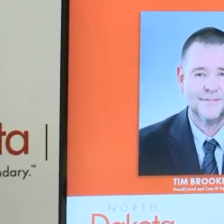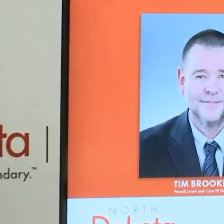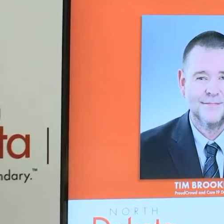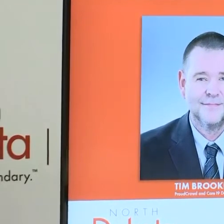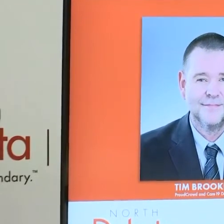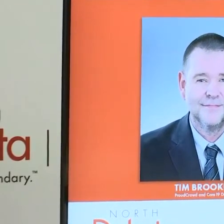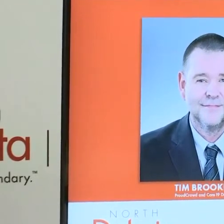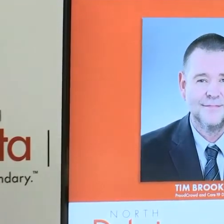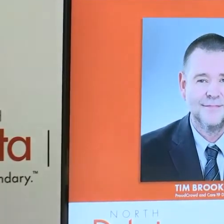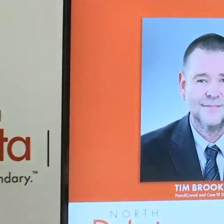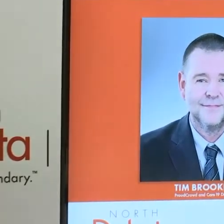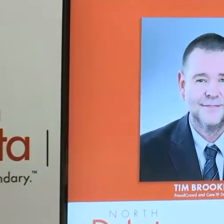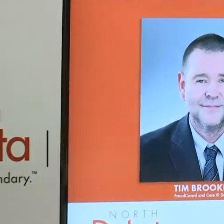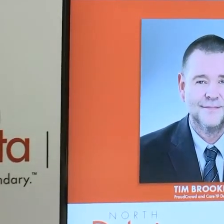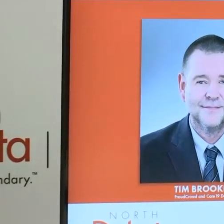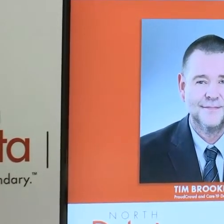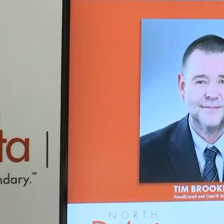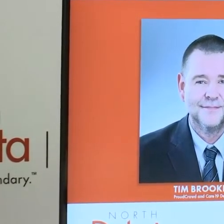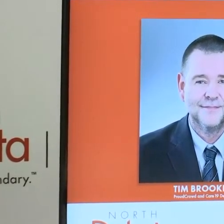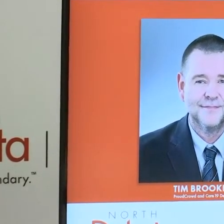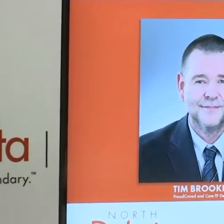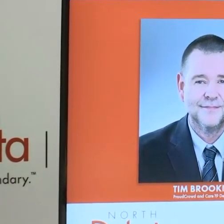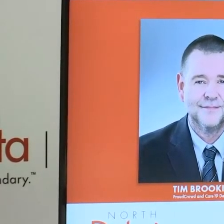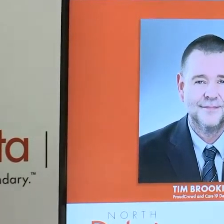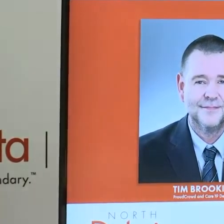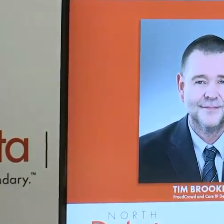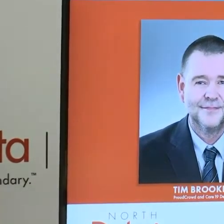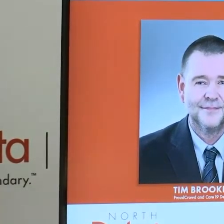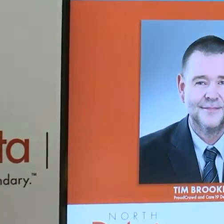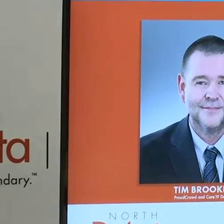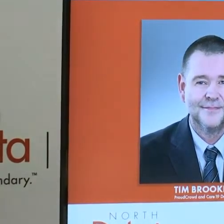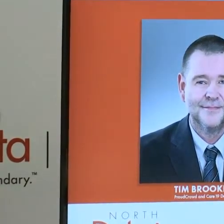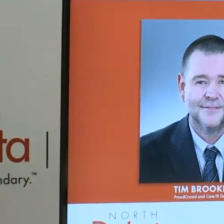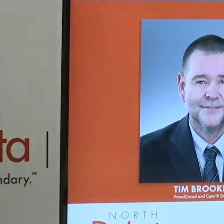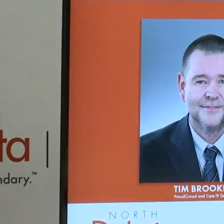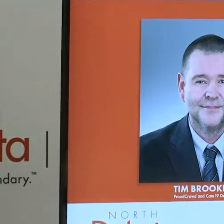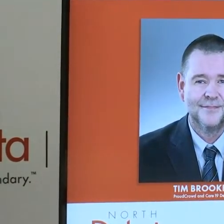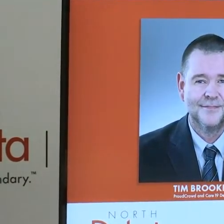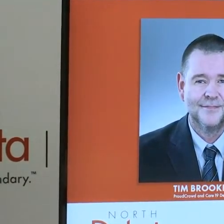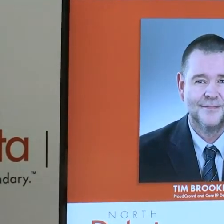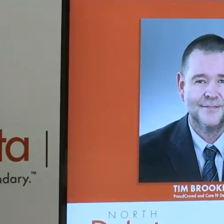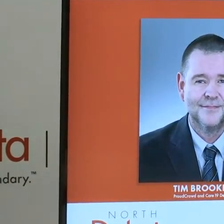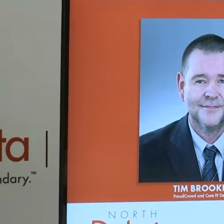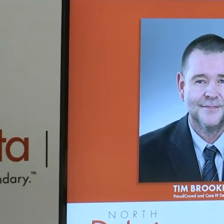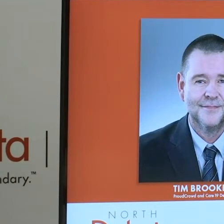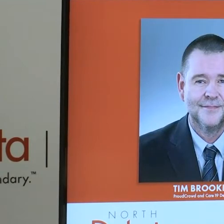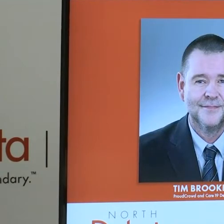OF A RANDOM NUMBER. WE USE THE PHONE ARNOLD PALMER INVITATIONAL AND THAT'S A SMART WAY TO CONSERVE YOUR BATTERY